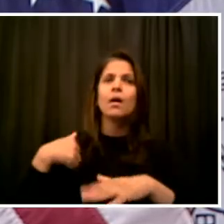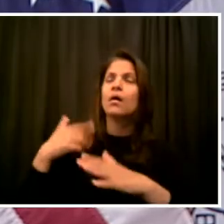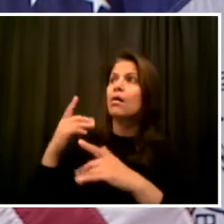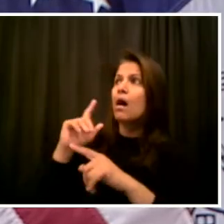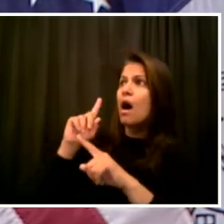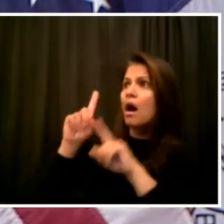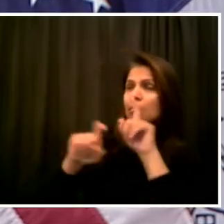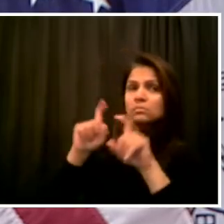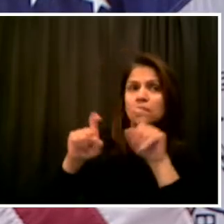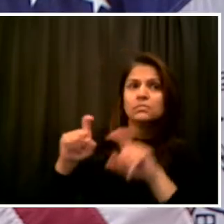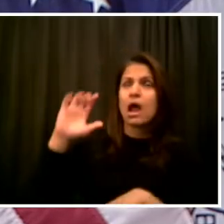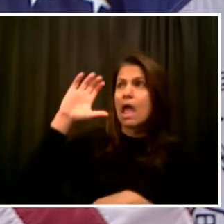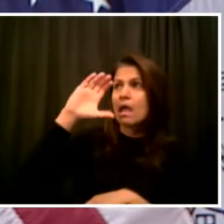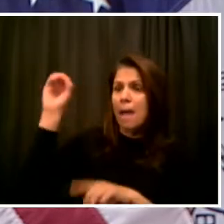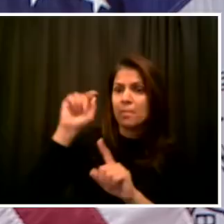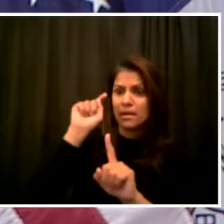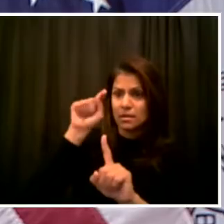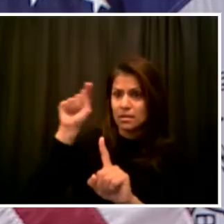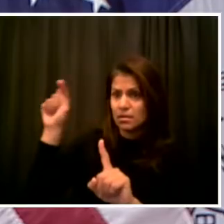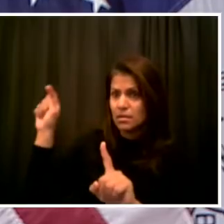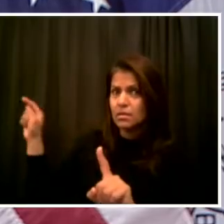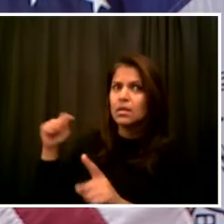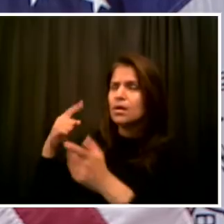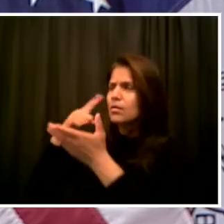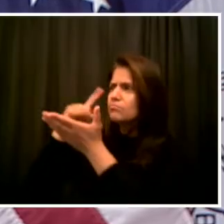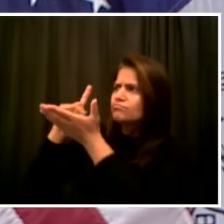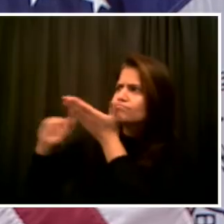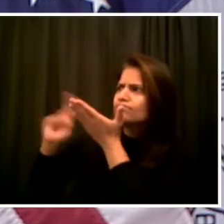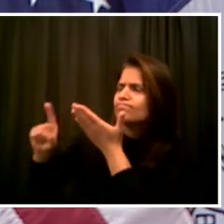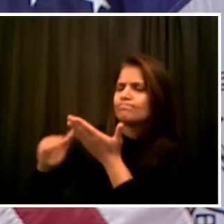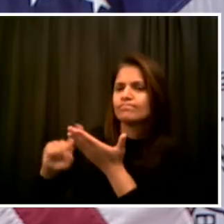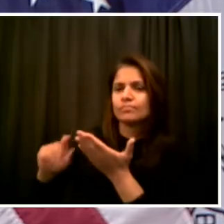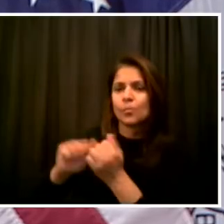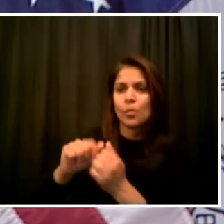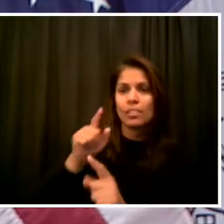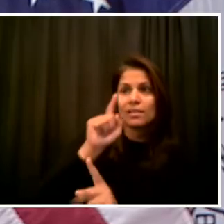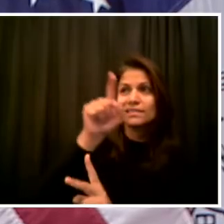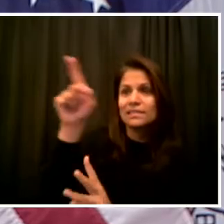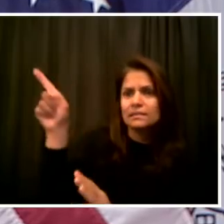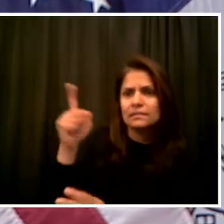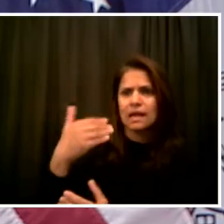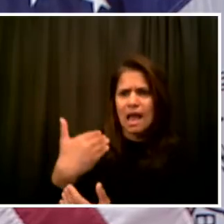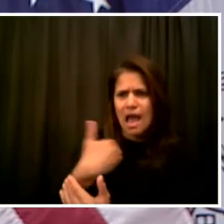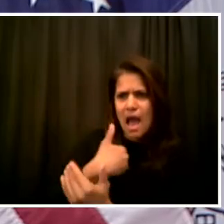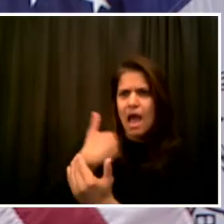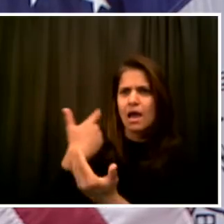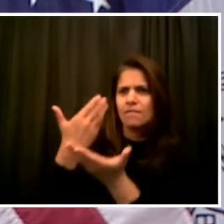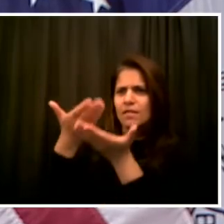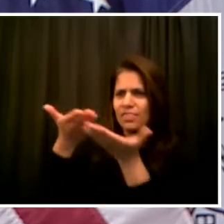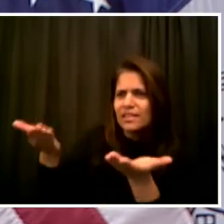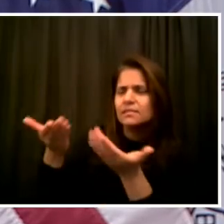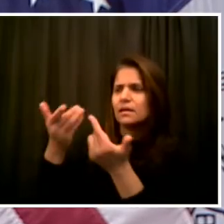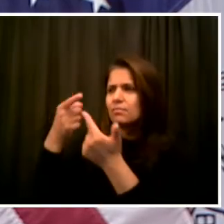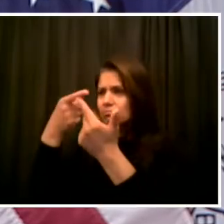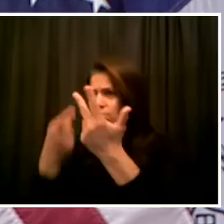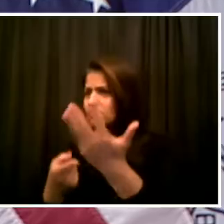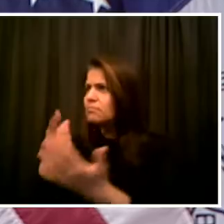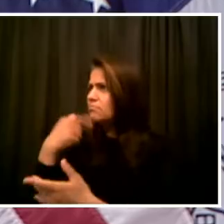SPECIFIC BUSINESS YOU'RE REFERRING TO. I'LL LOOKI NT O THAT. AGAIN, I'M NOT GOING TO FAULT